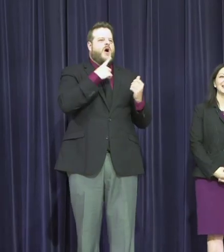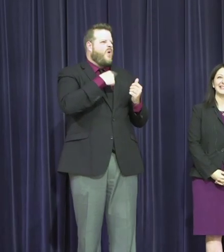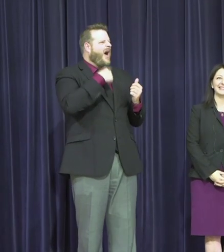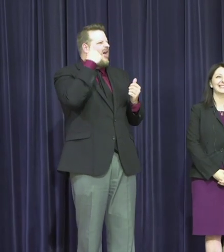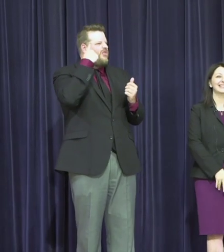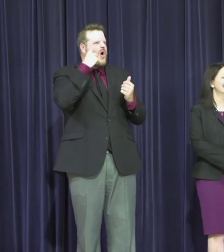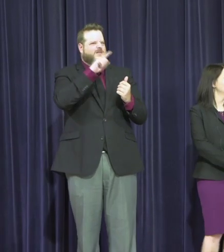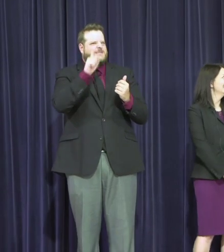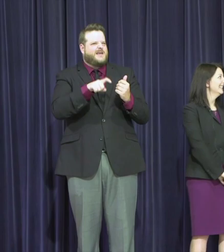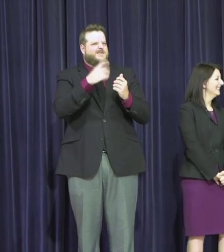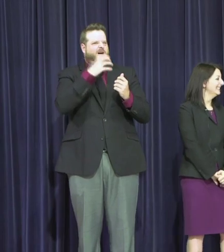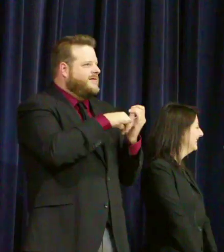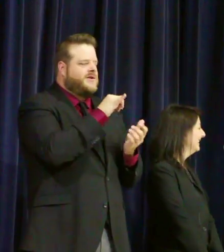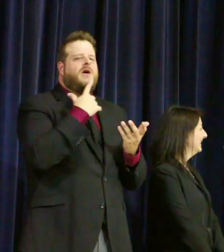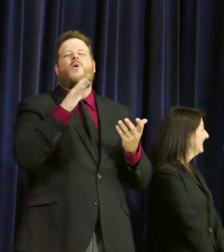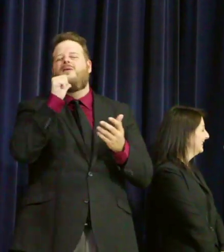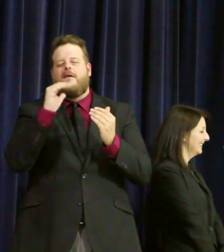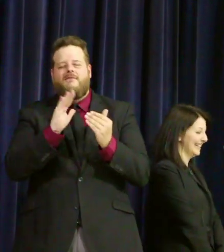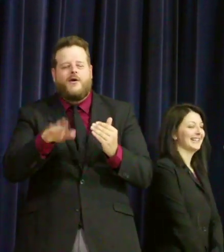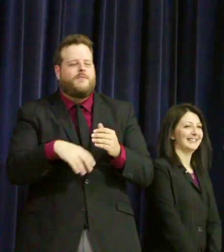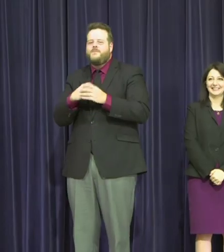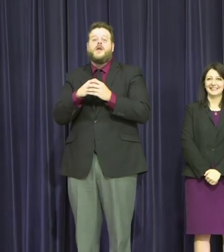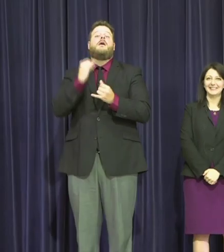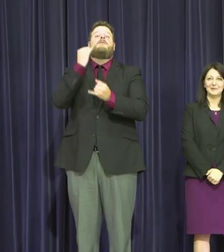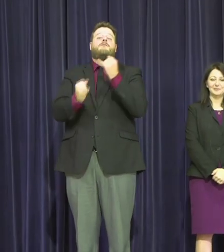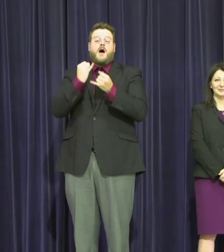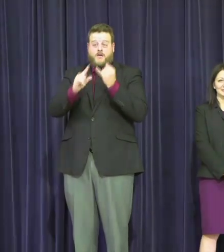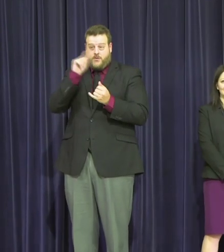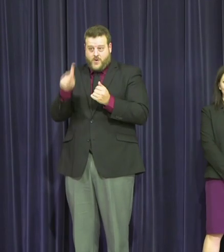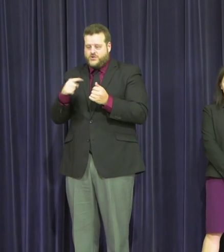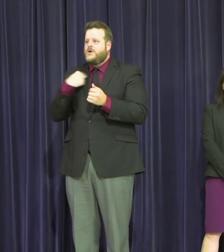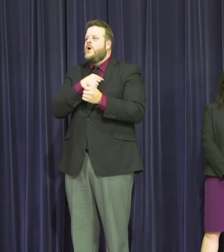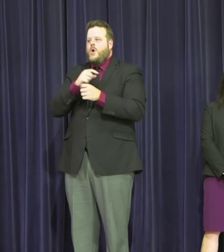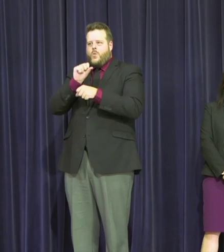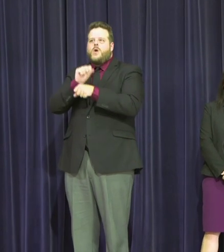That wasn't fair.... Alright, this is the final question: We often work long hours at DHHS.